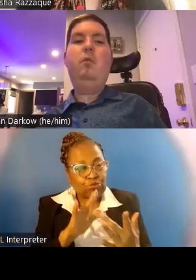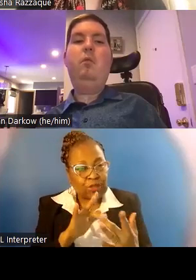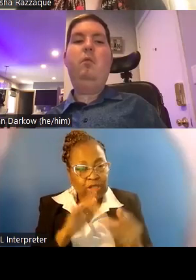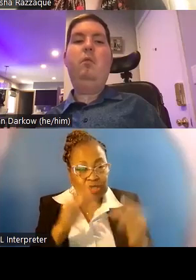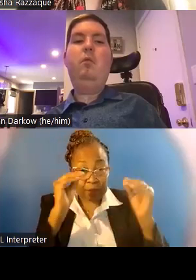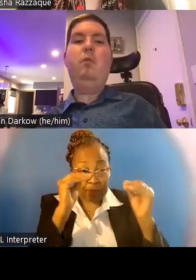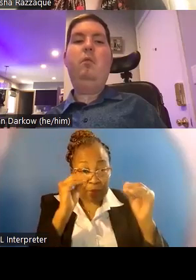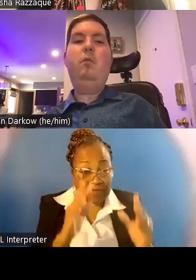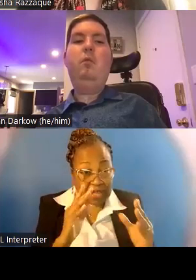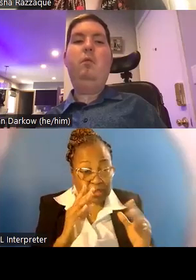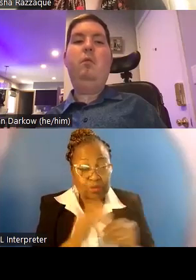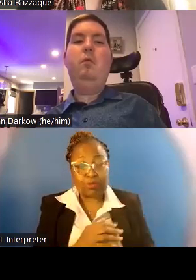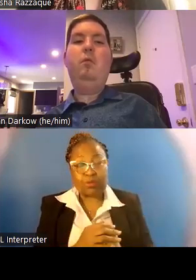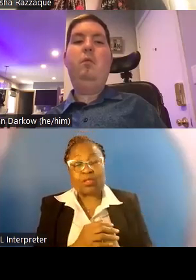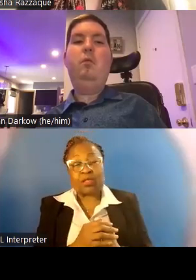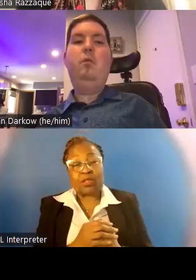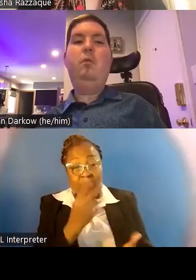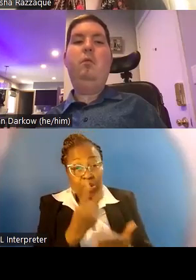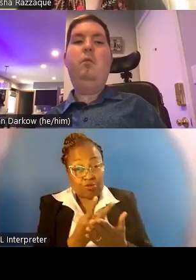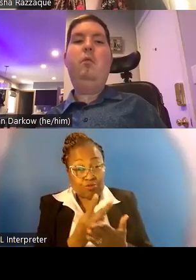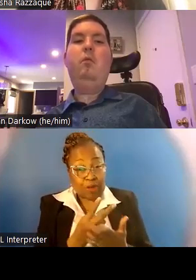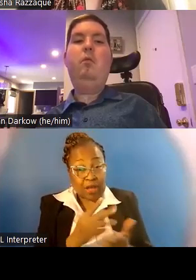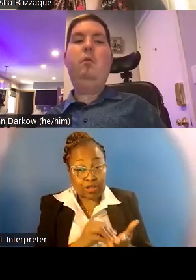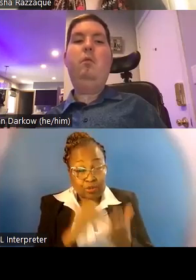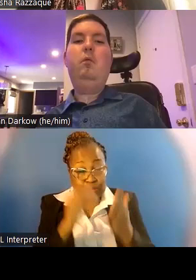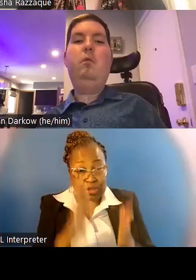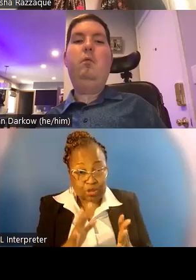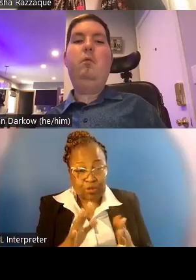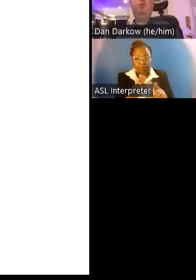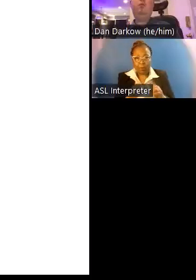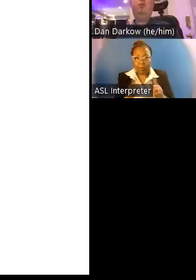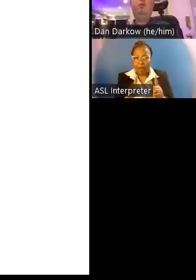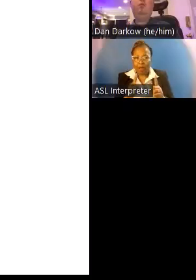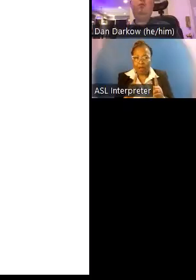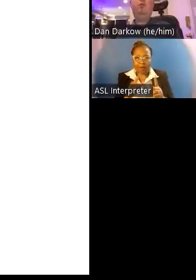and we were reaching the graduate students and we were having trouble reaching undergrads.